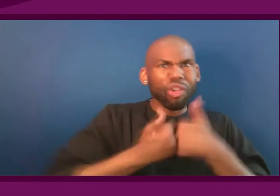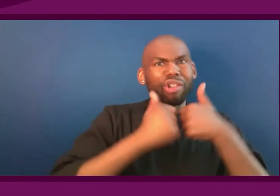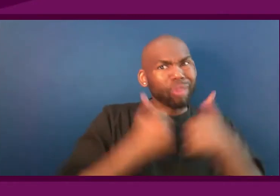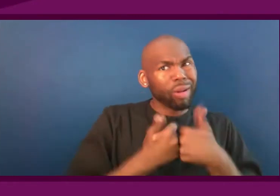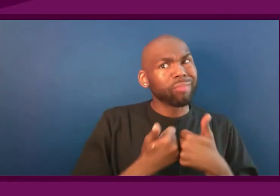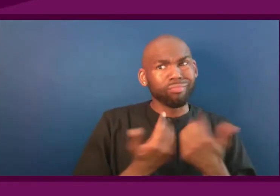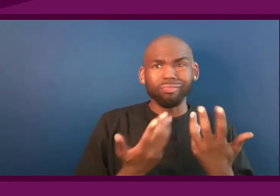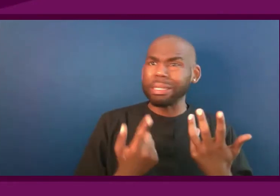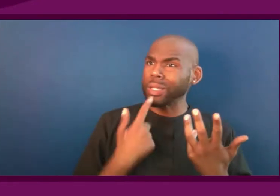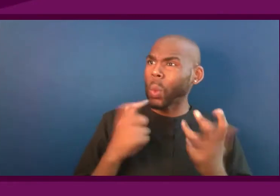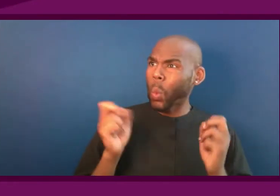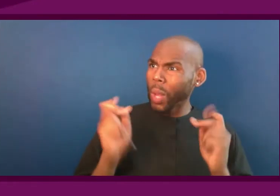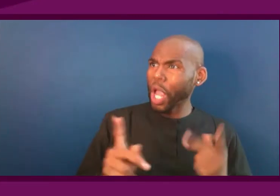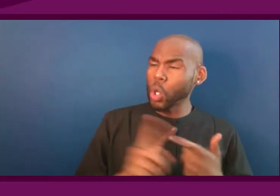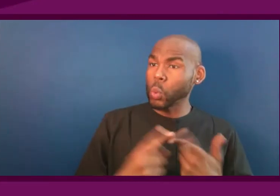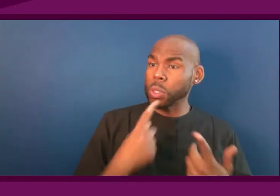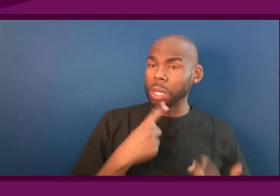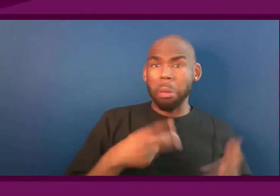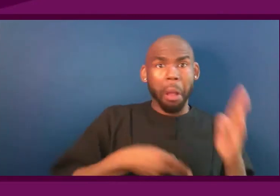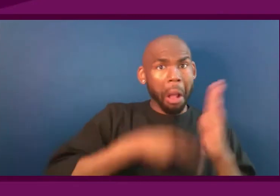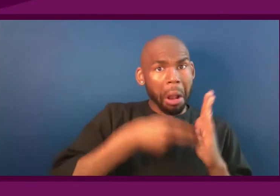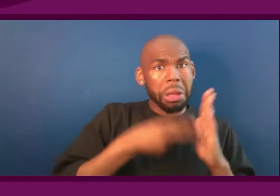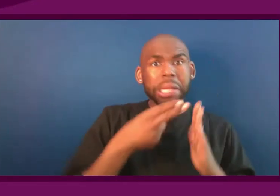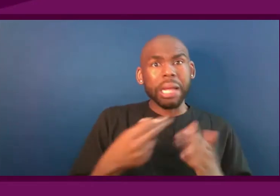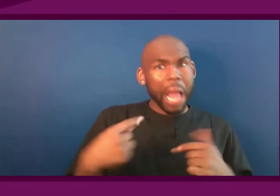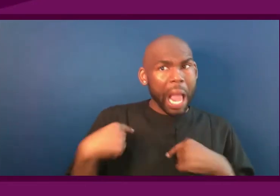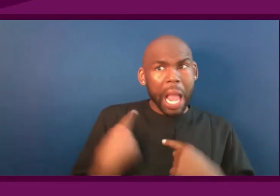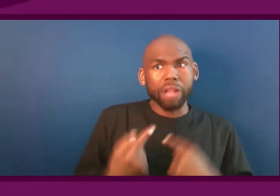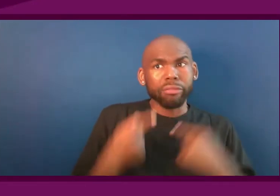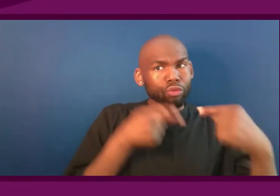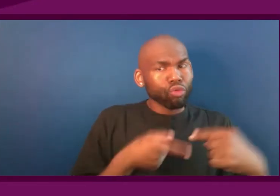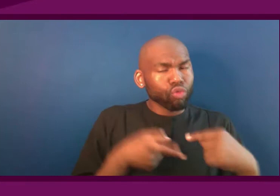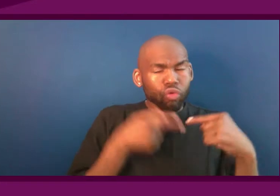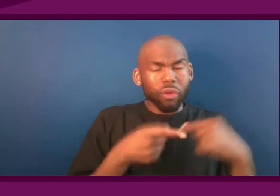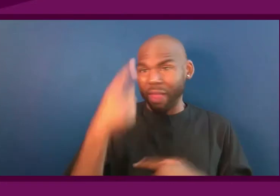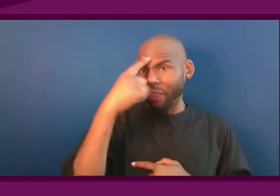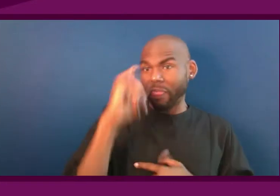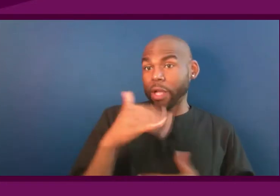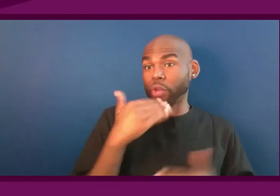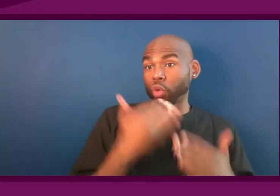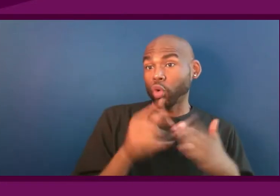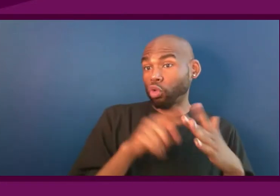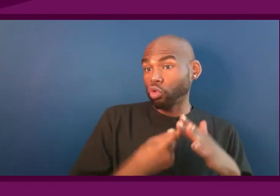be given our circumstances, I think that things are looking up and things are getting better,